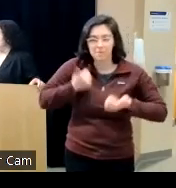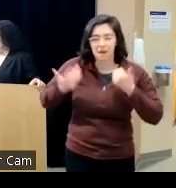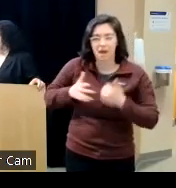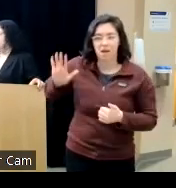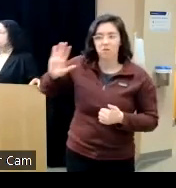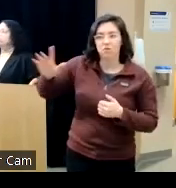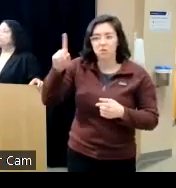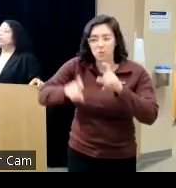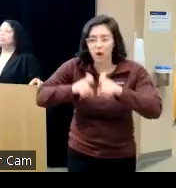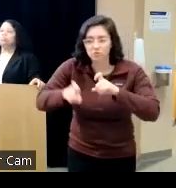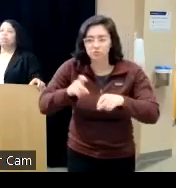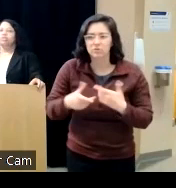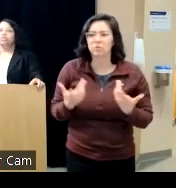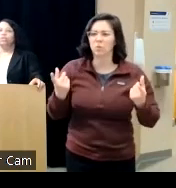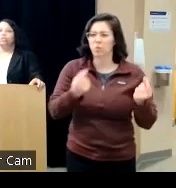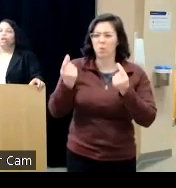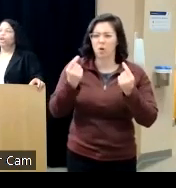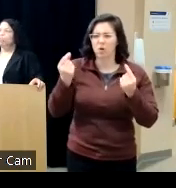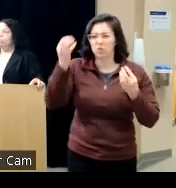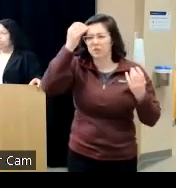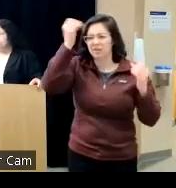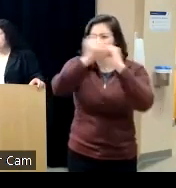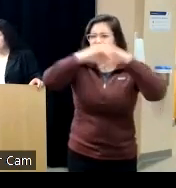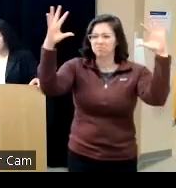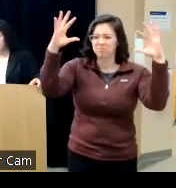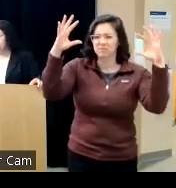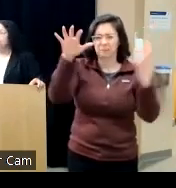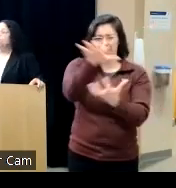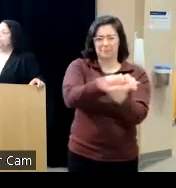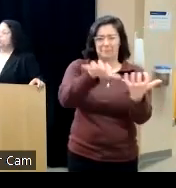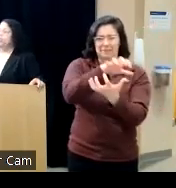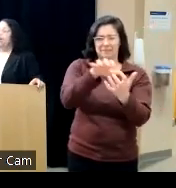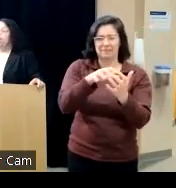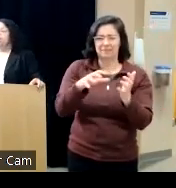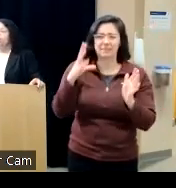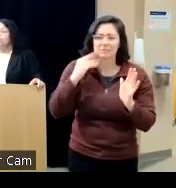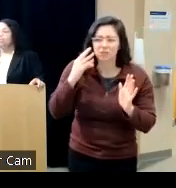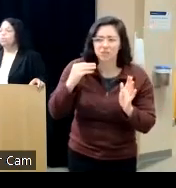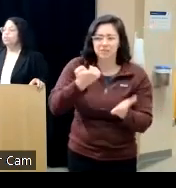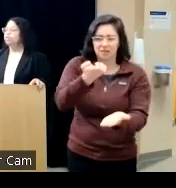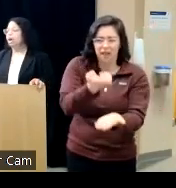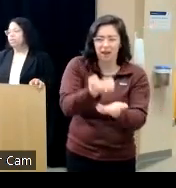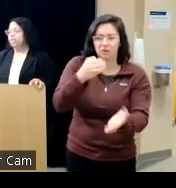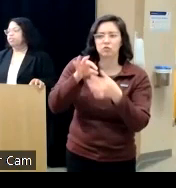these questions or what might be considered mixed evidence with regard to this population